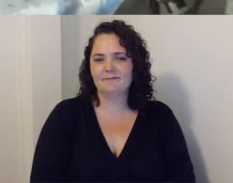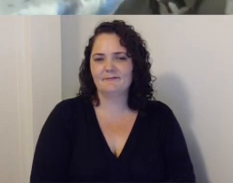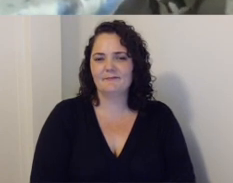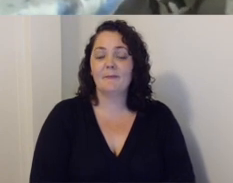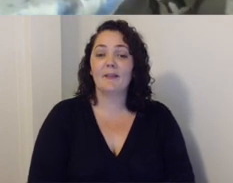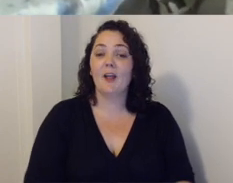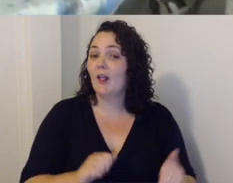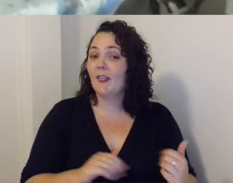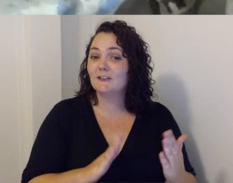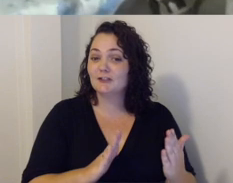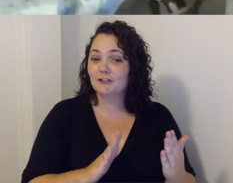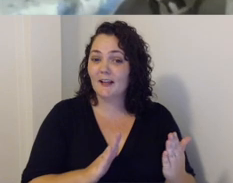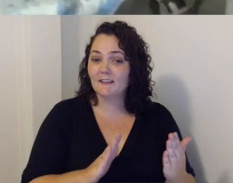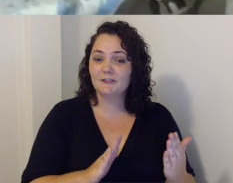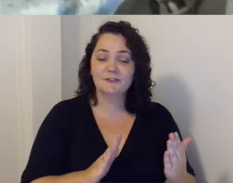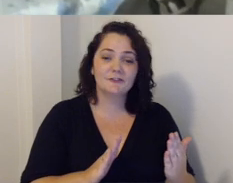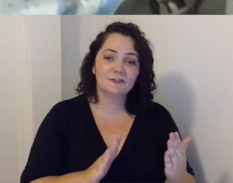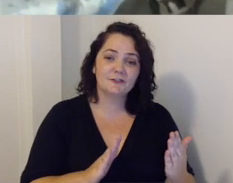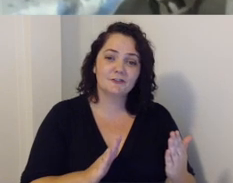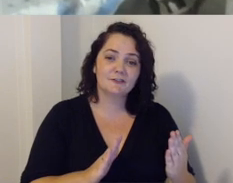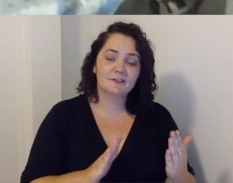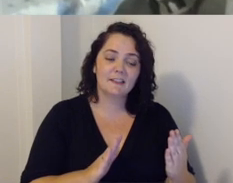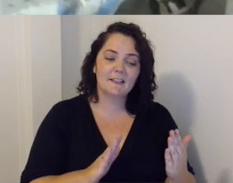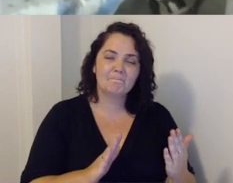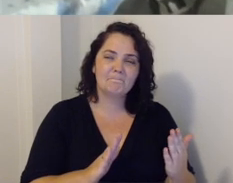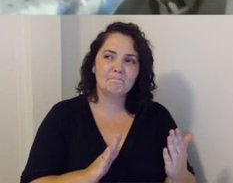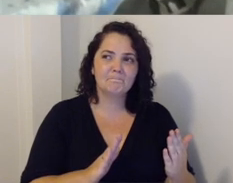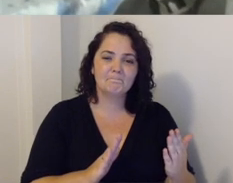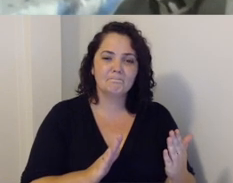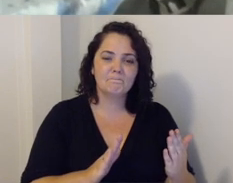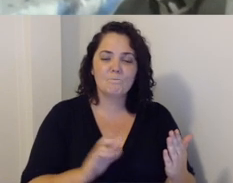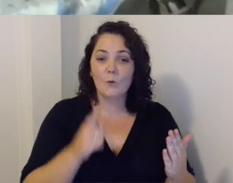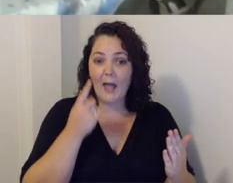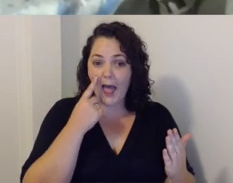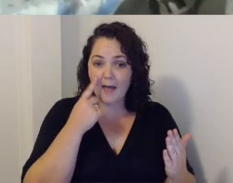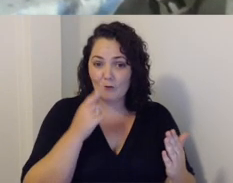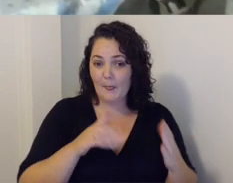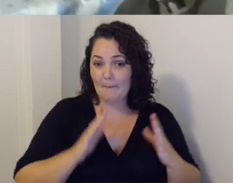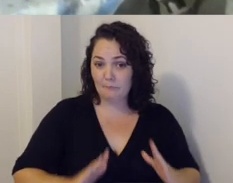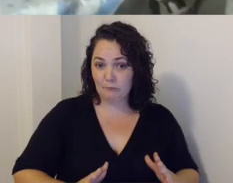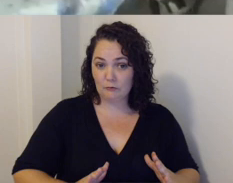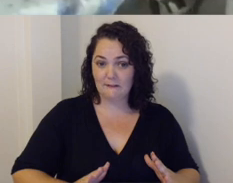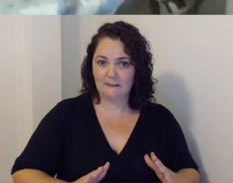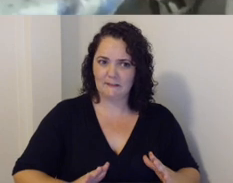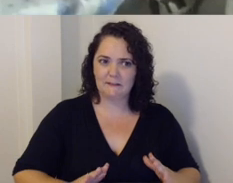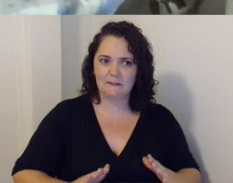again the real challenge here is also to see the body as part of the space, you know off so often in